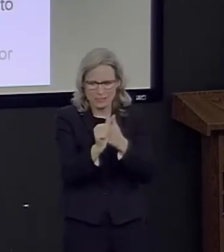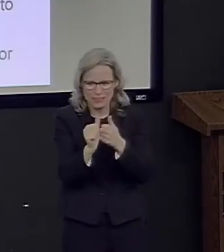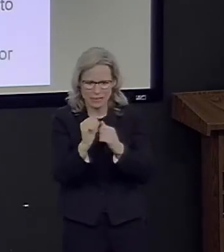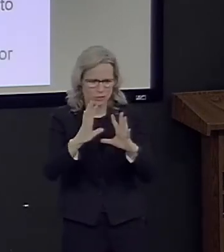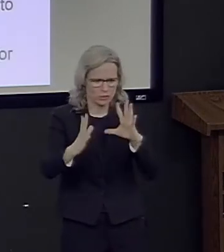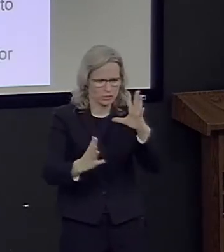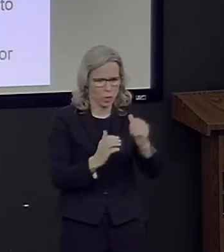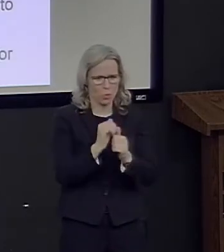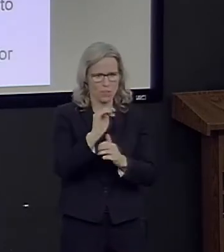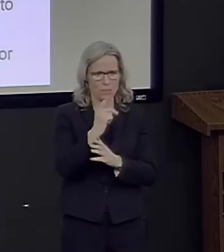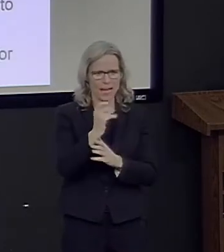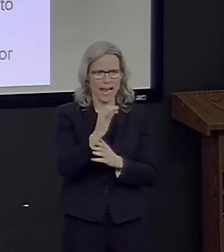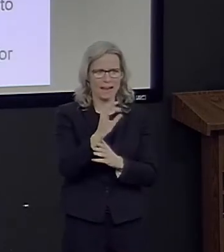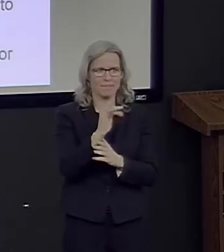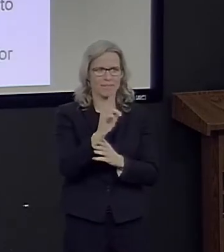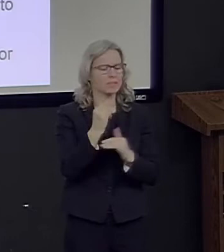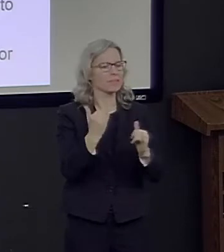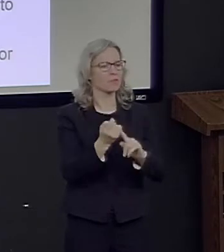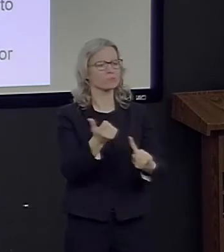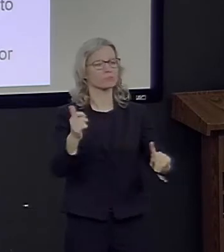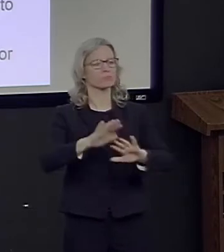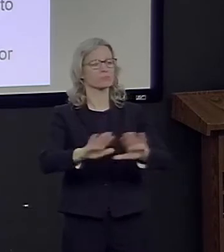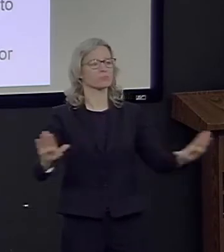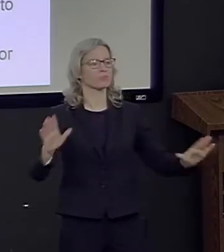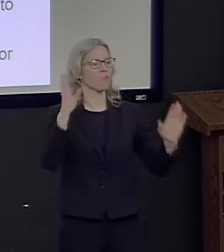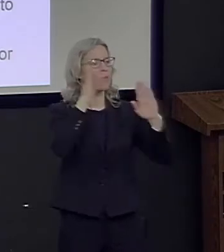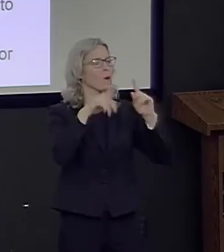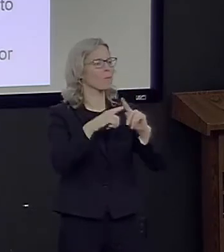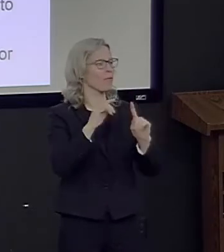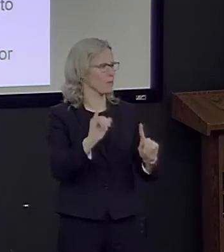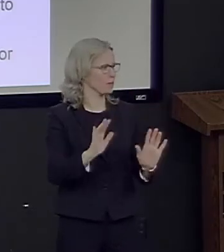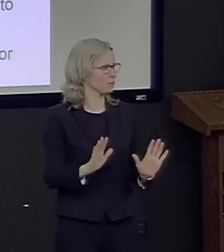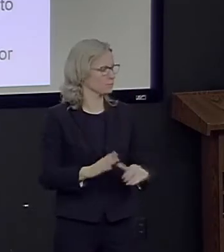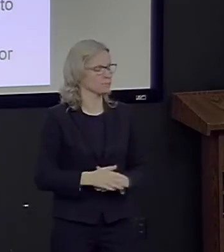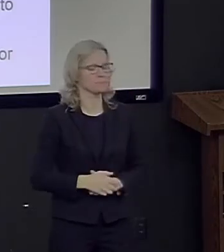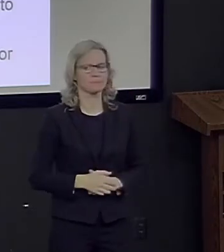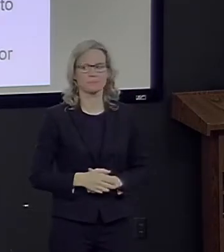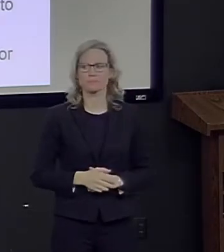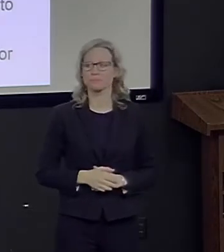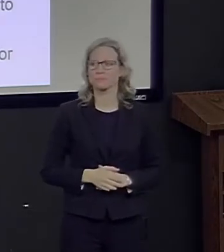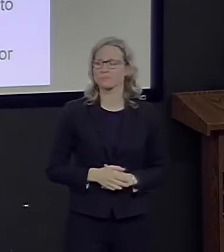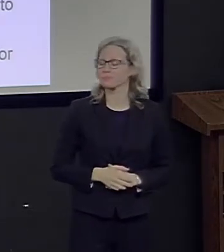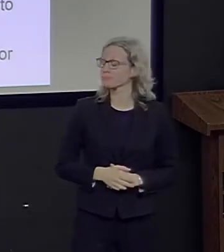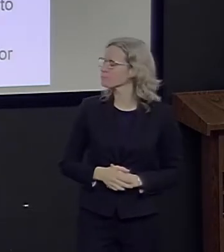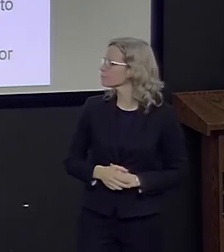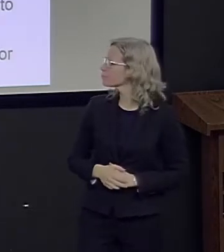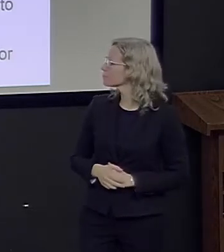are all eliminated. And the other advantage is that all of the processing software,